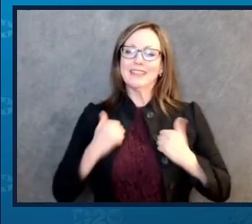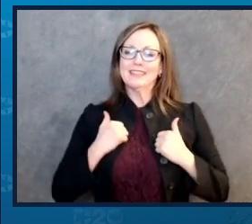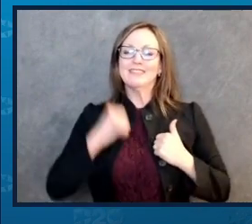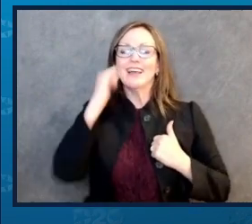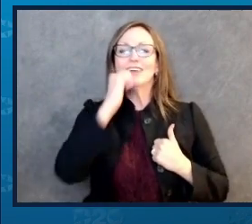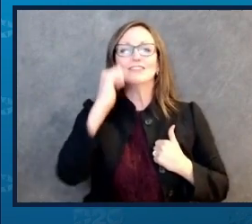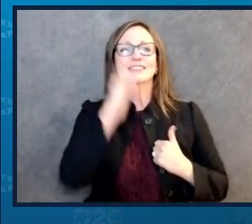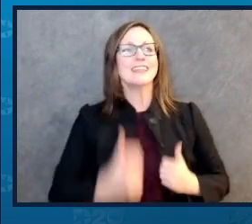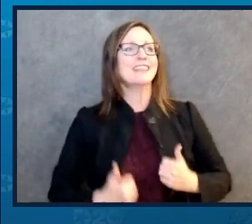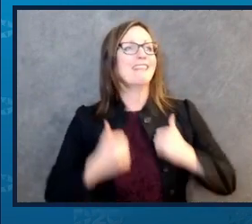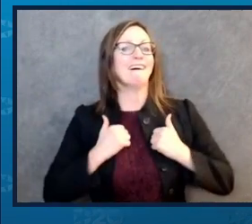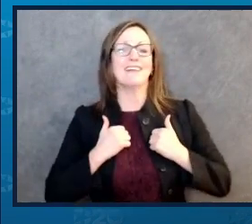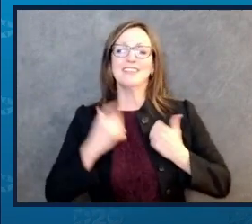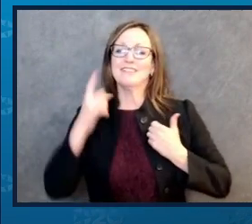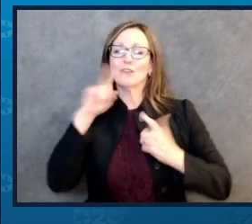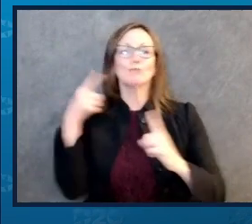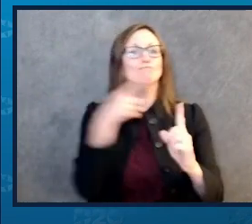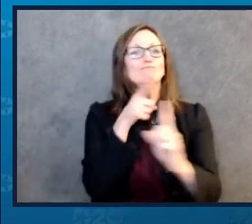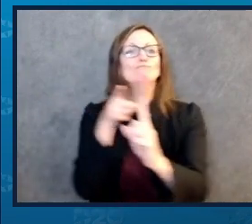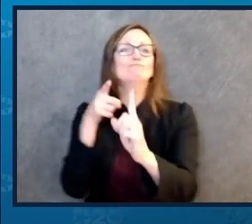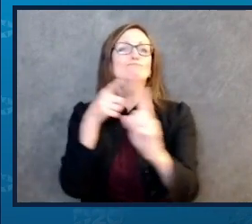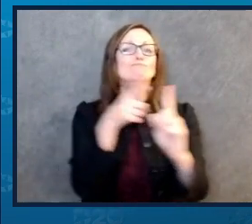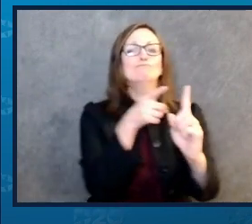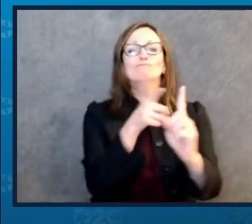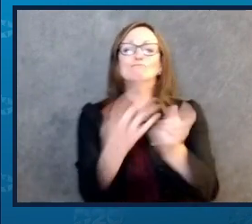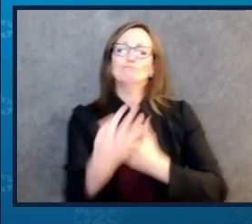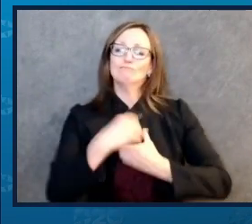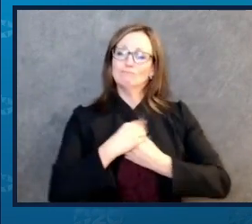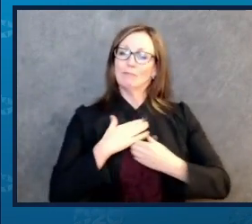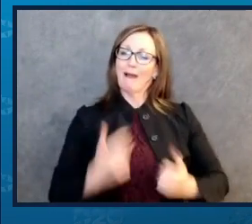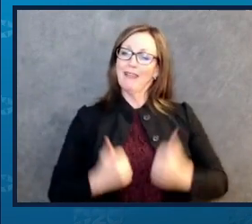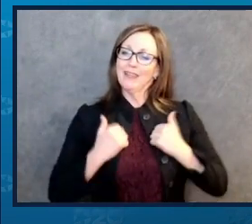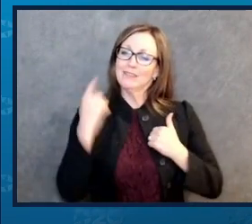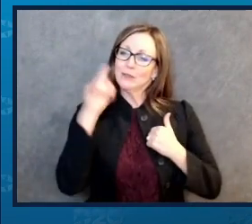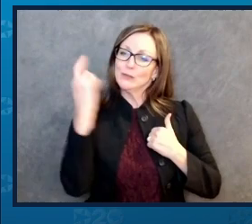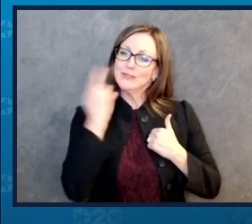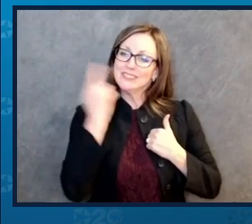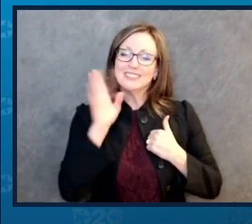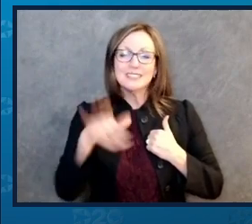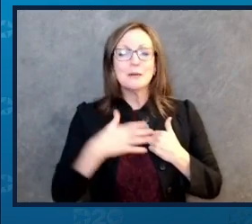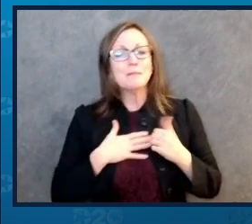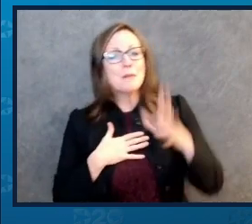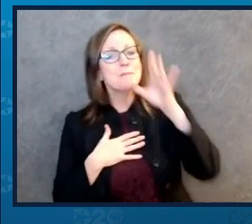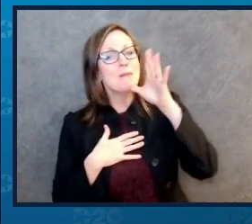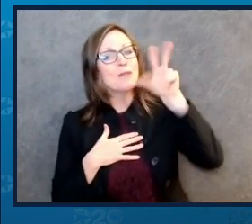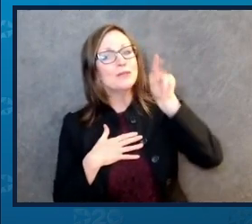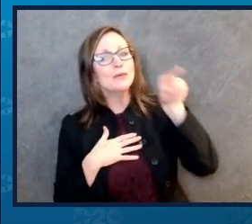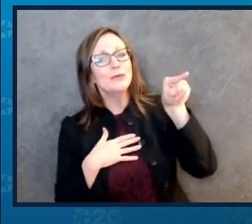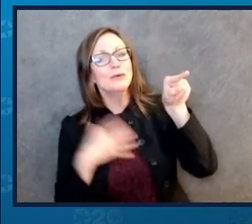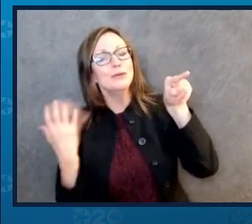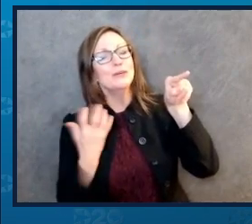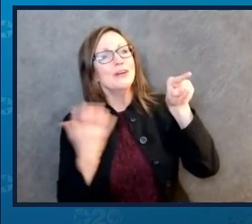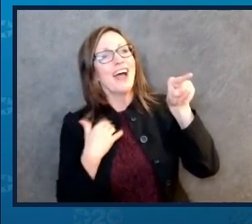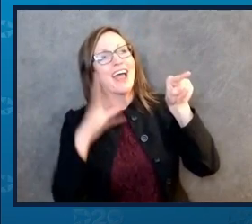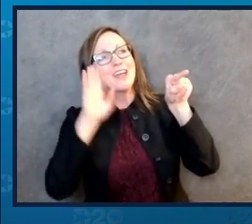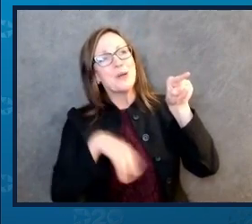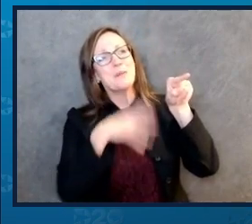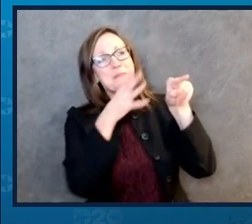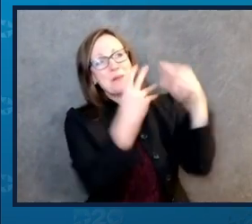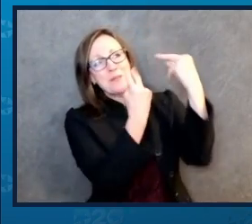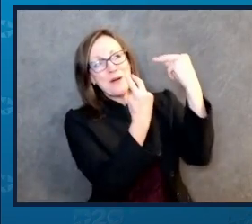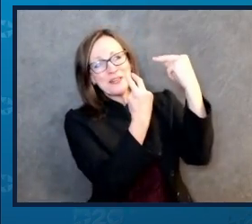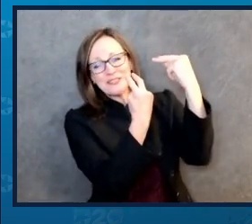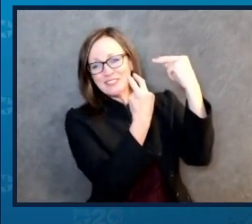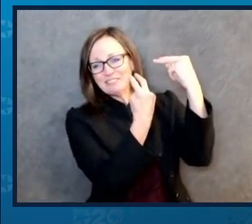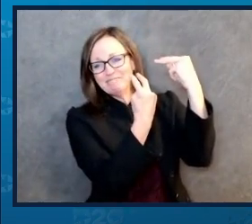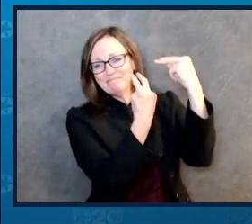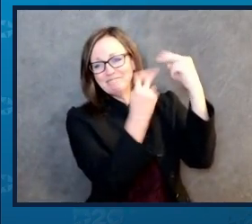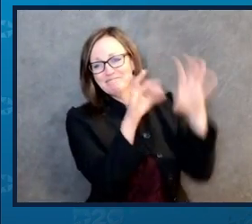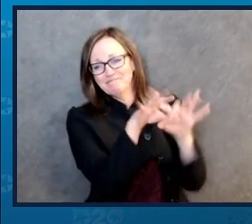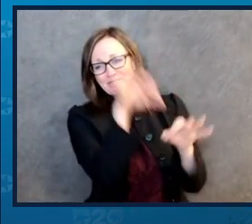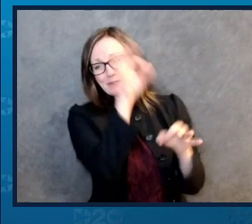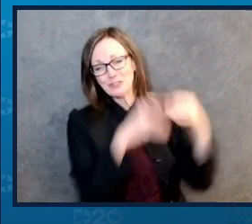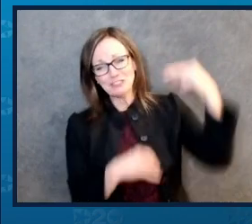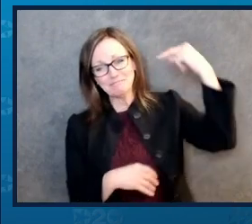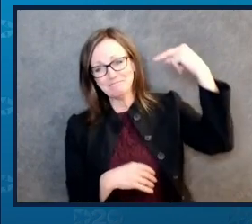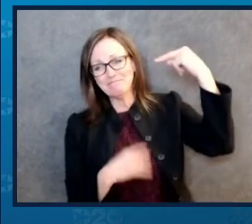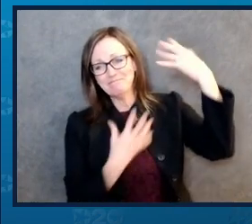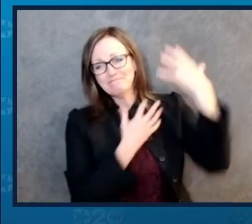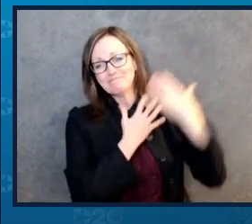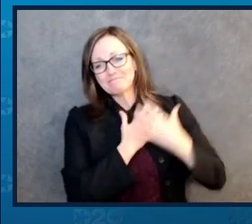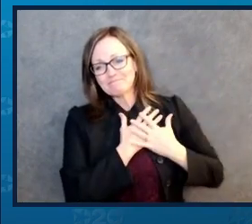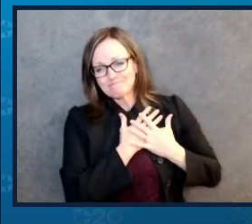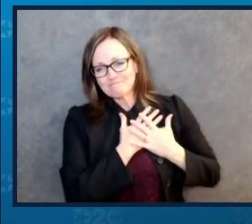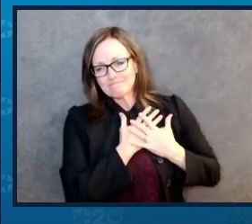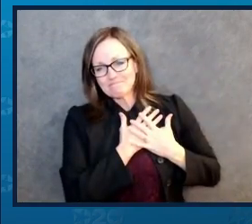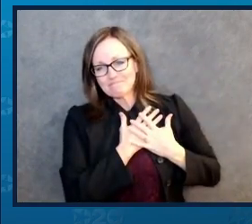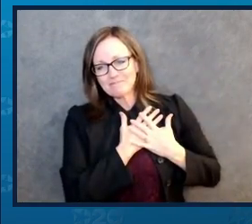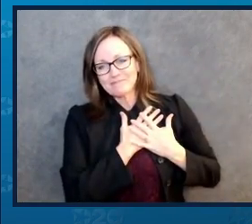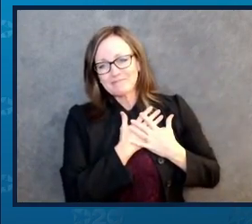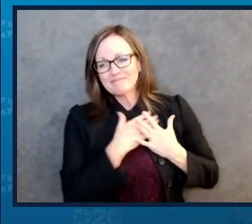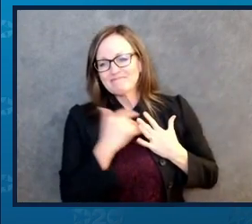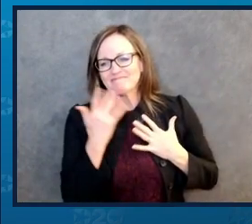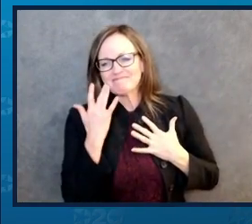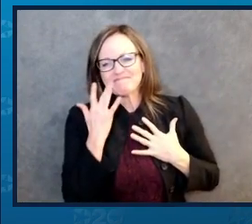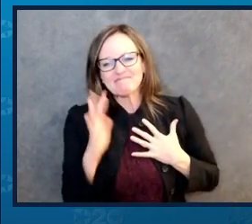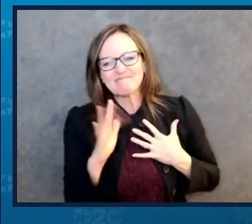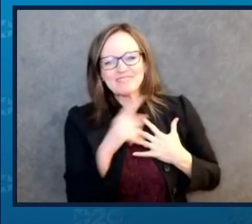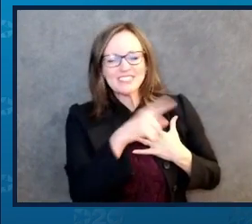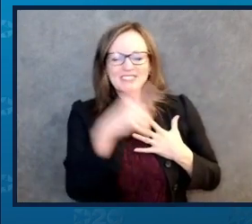ME FROM ABOVE.